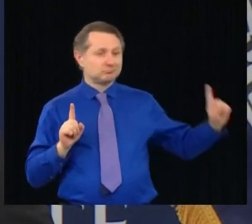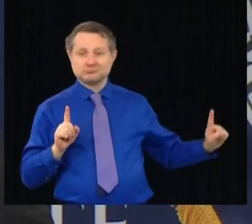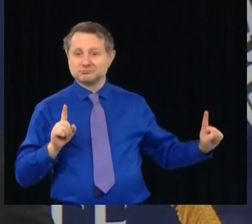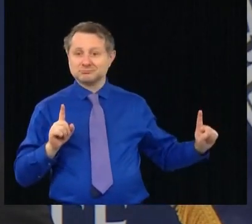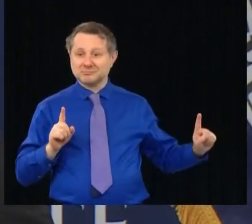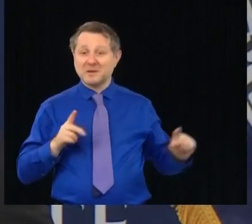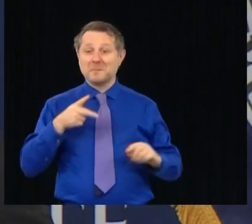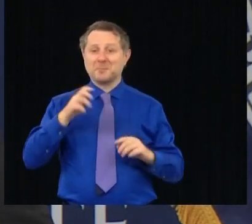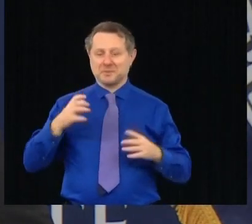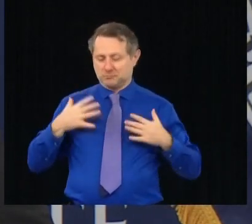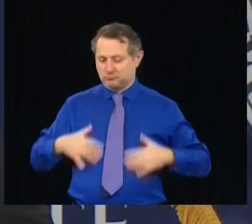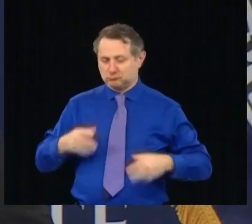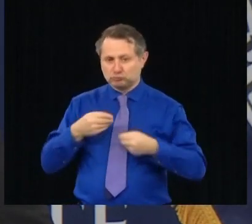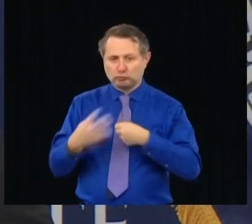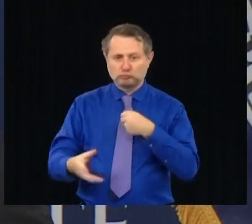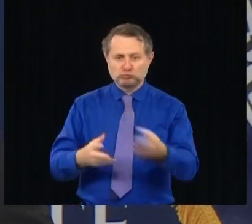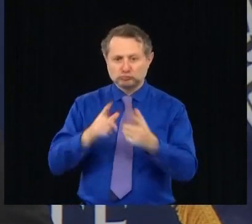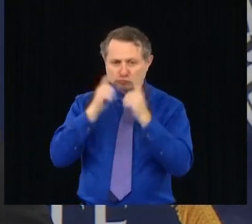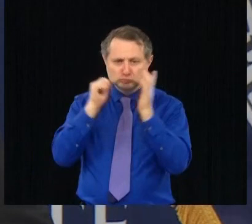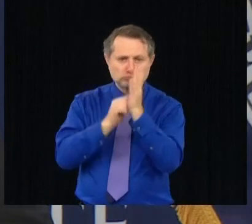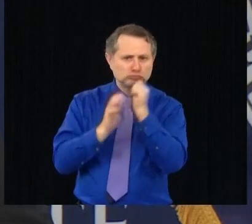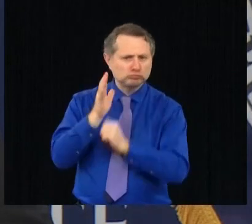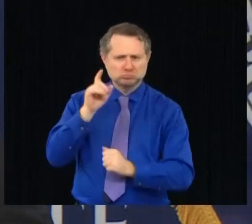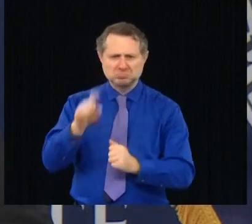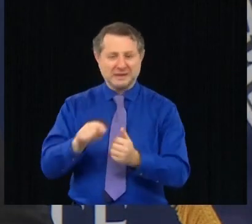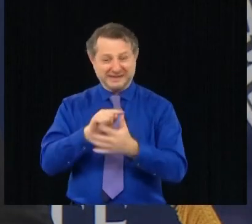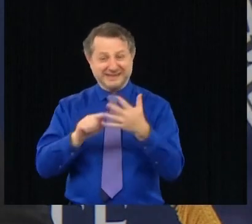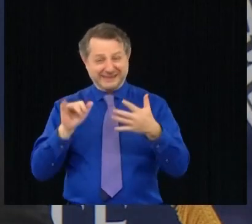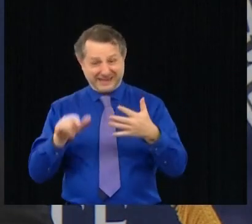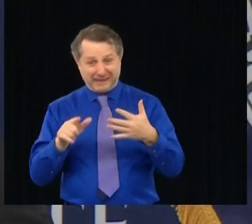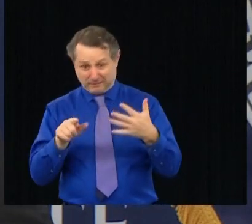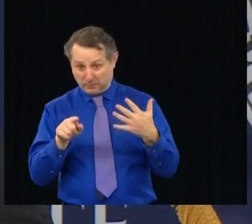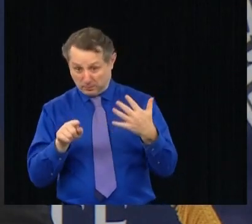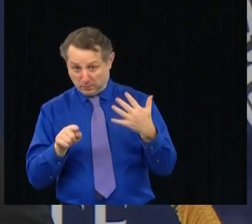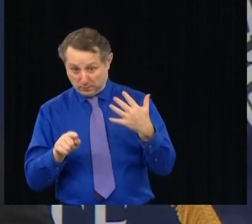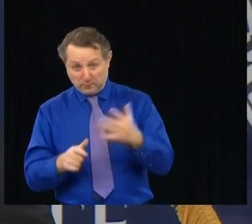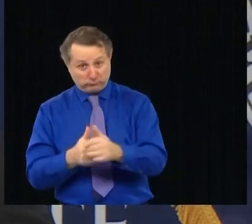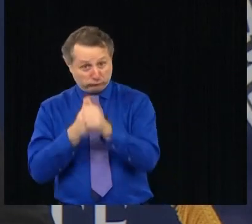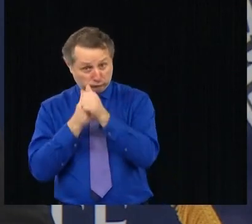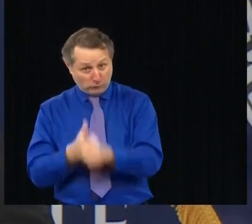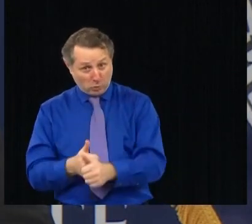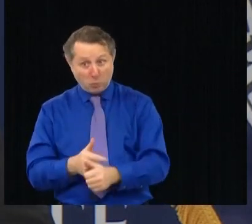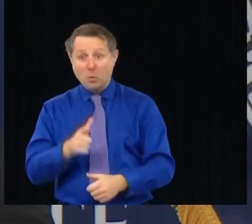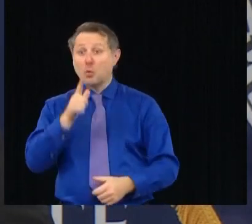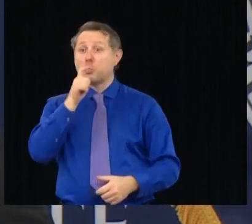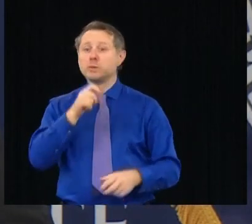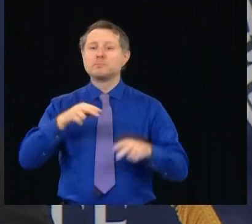MANUFACTURING FACILITY, 6 FEET, PPE PROVIDED TO EMPLOYEES, ET